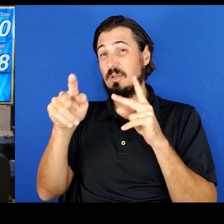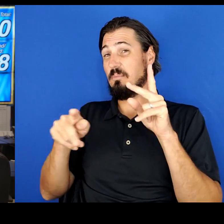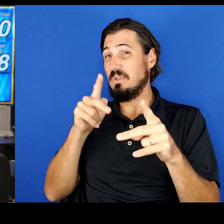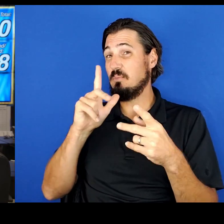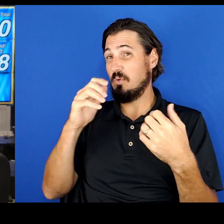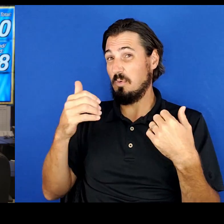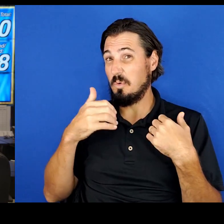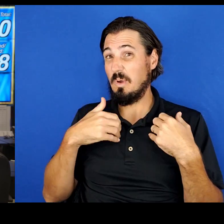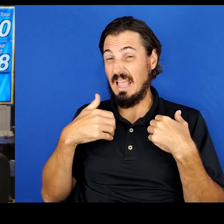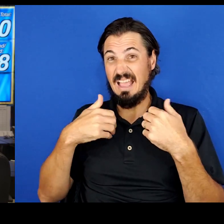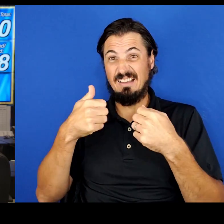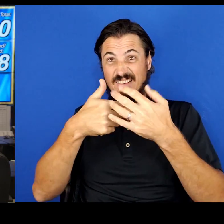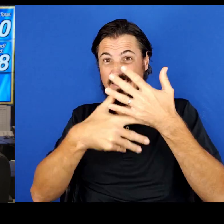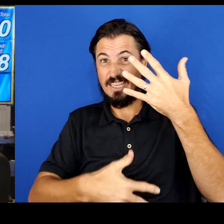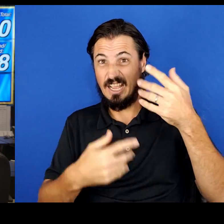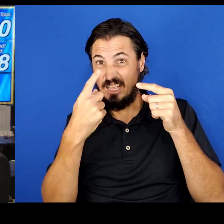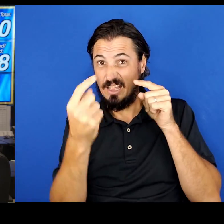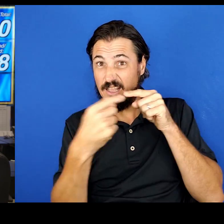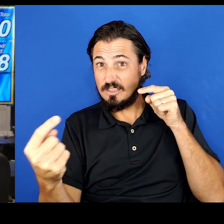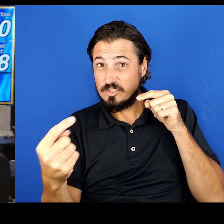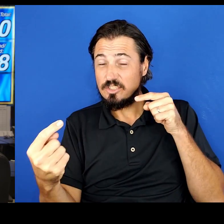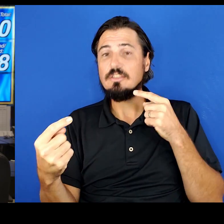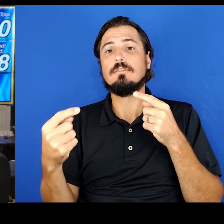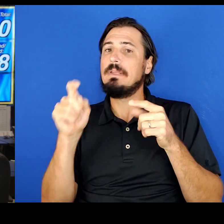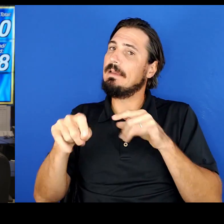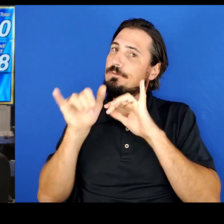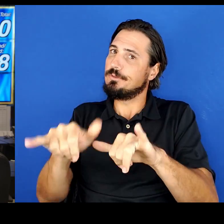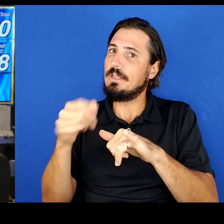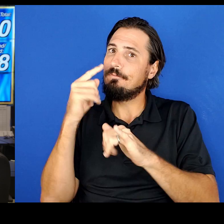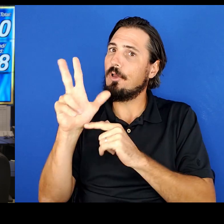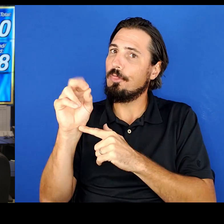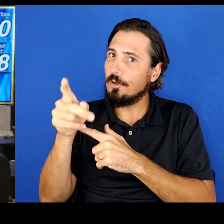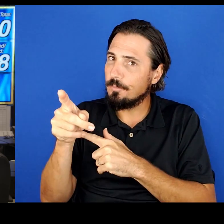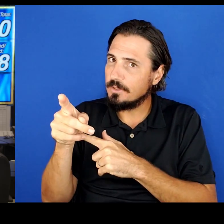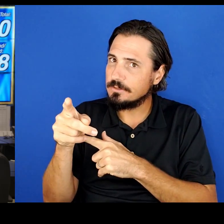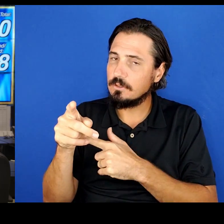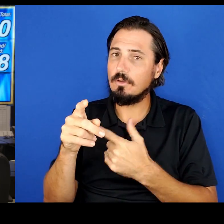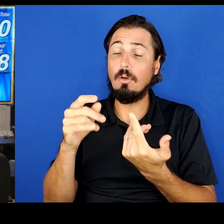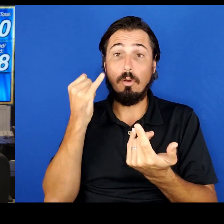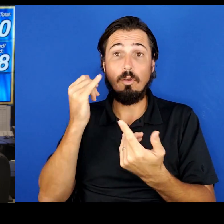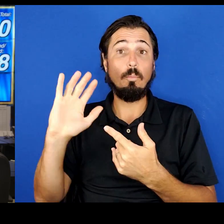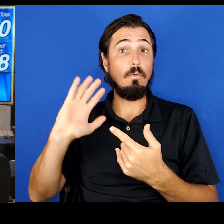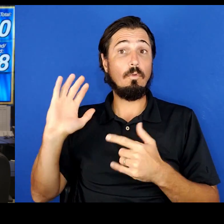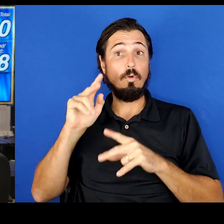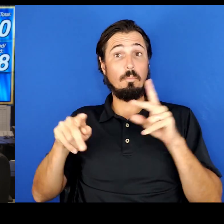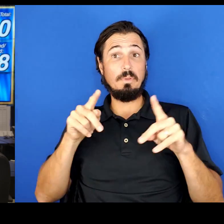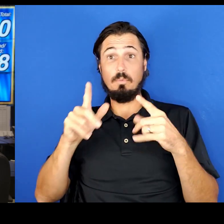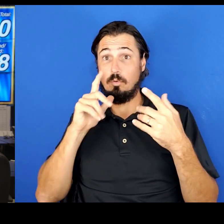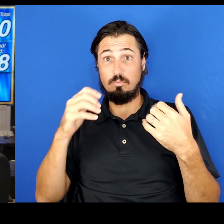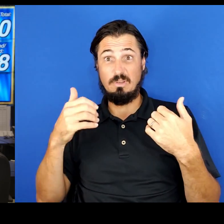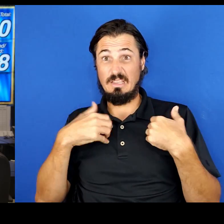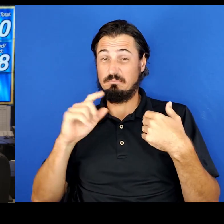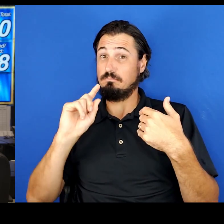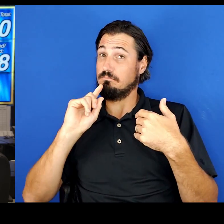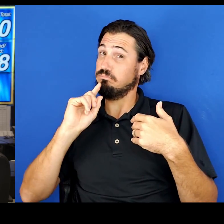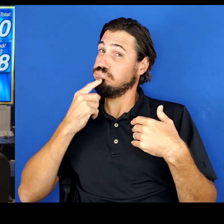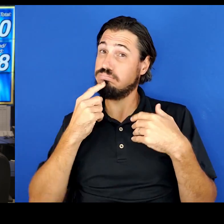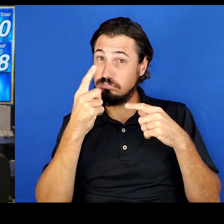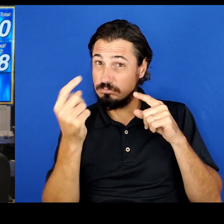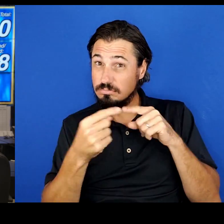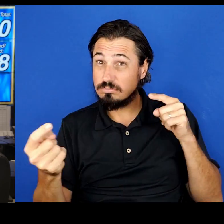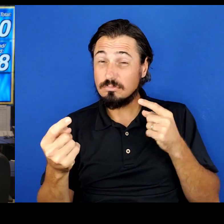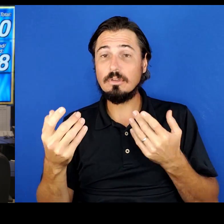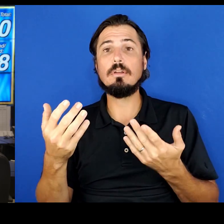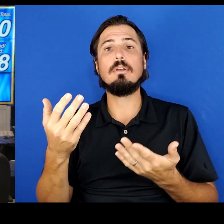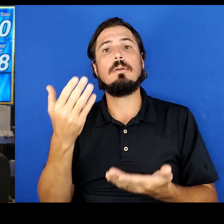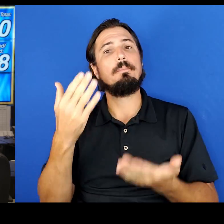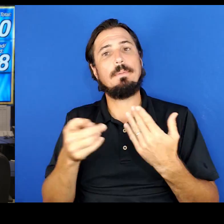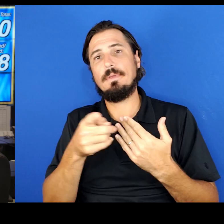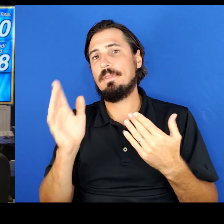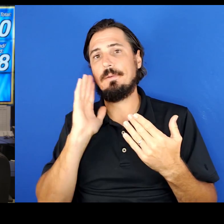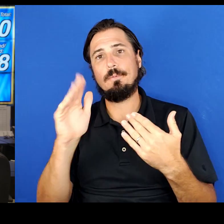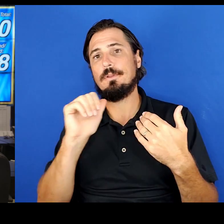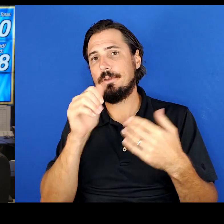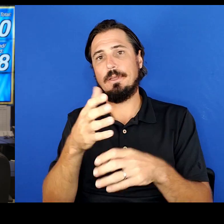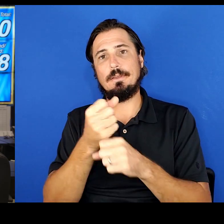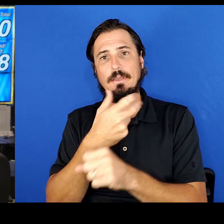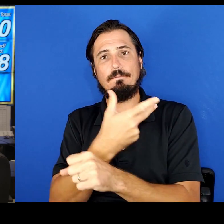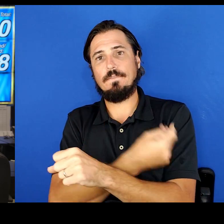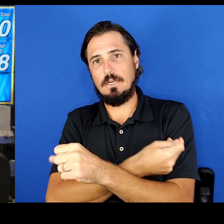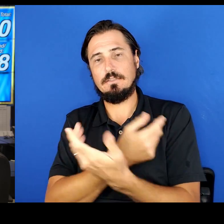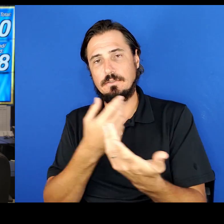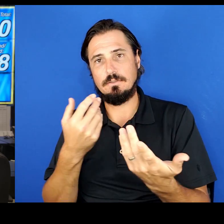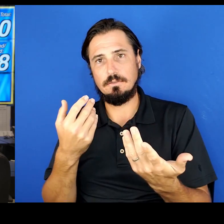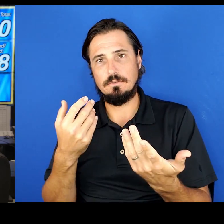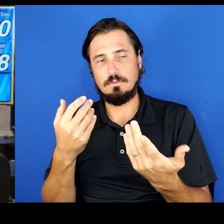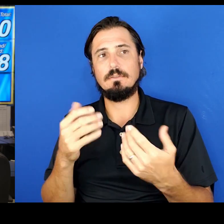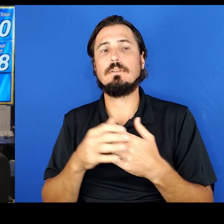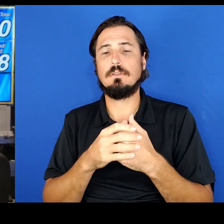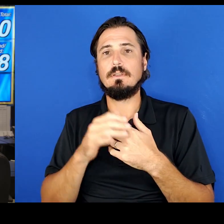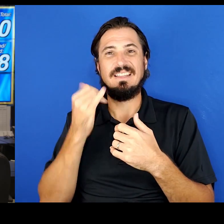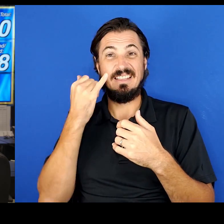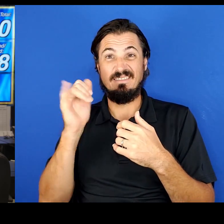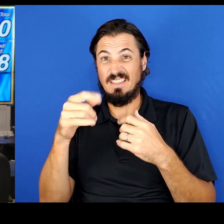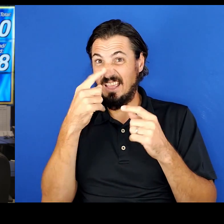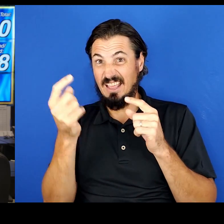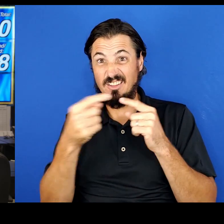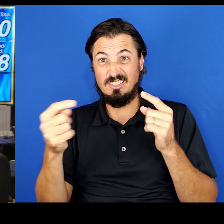for 30 minutes rather than 15. And people who have had a severe allergic reaction to any injected medication may not receive the vaccine—history of such a reaction is a contra-indication to being